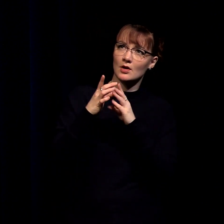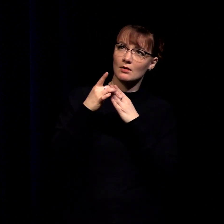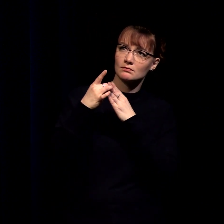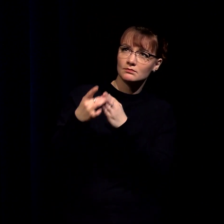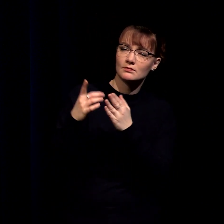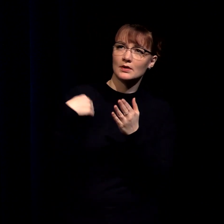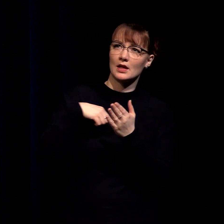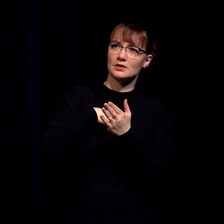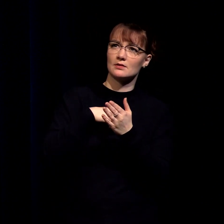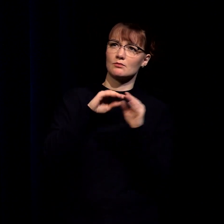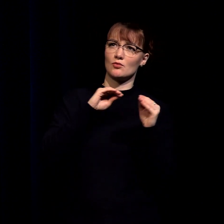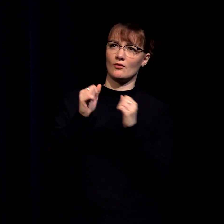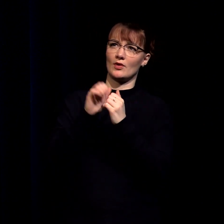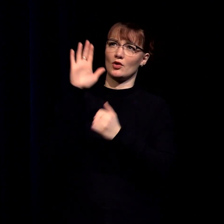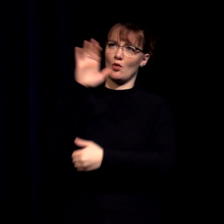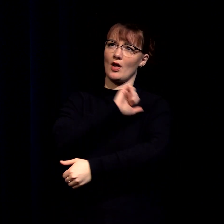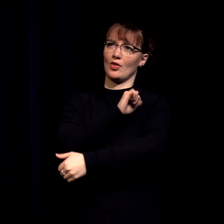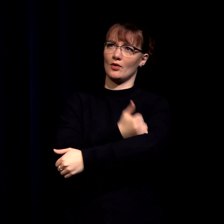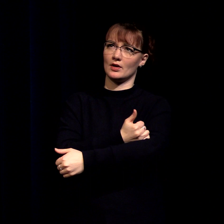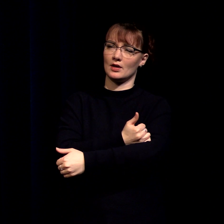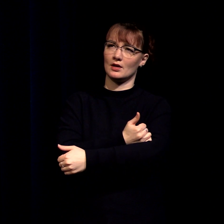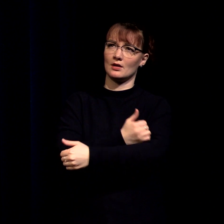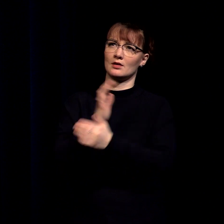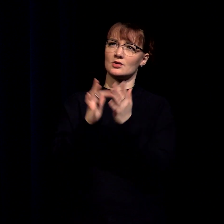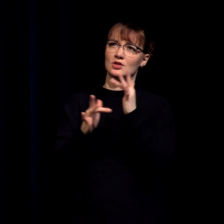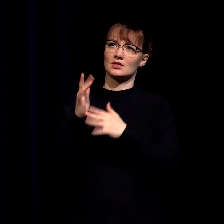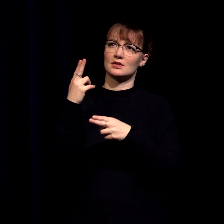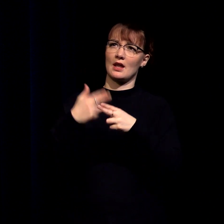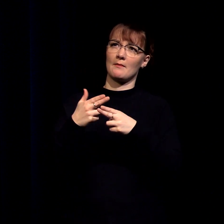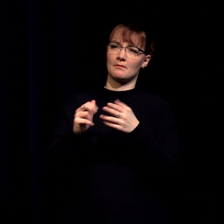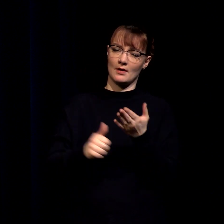your authority. In Jesus name. Amen. Amen.